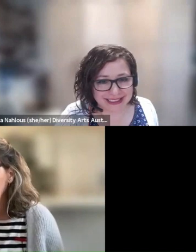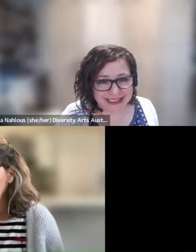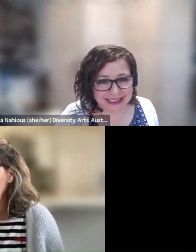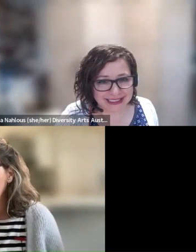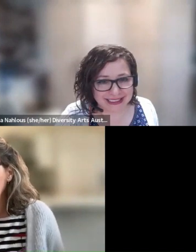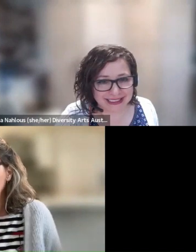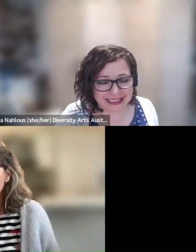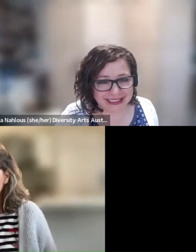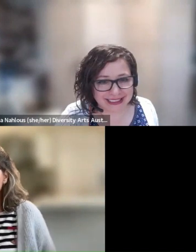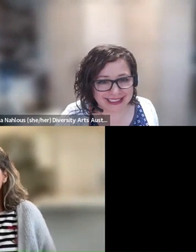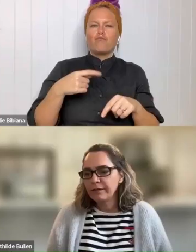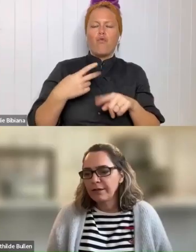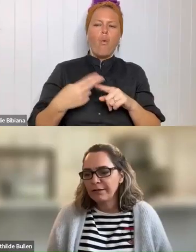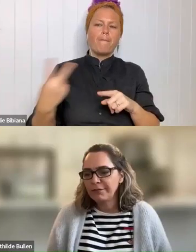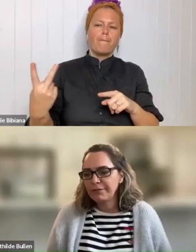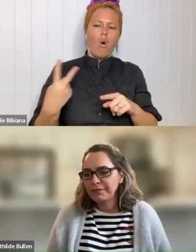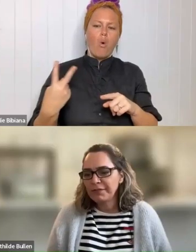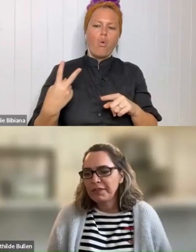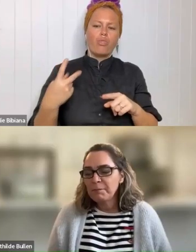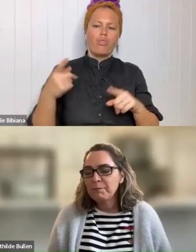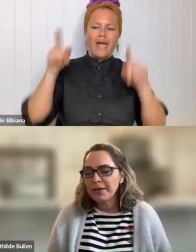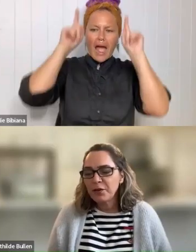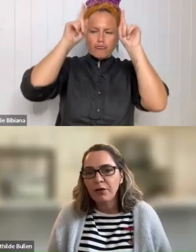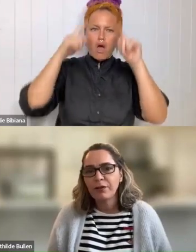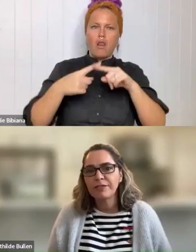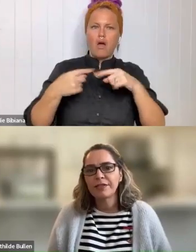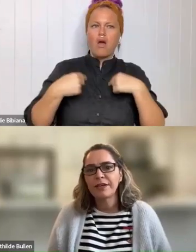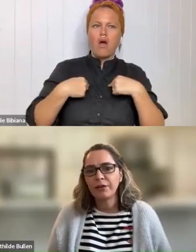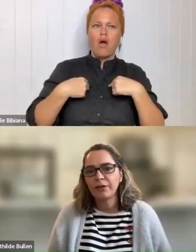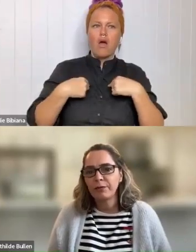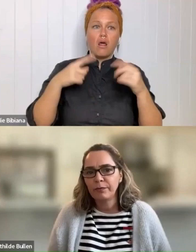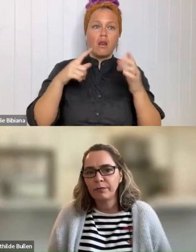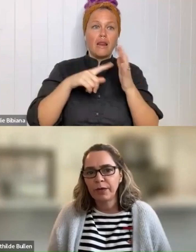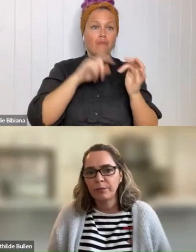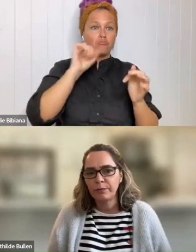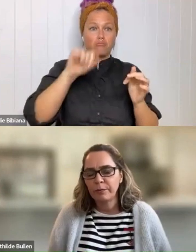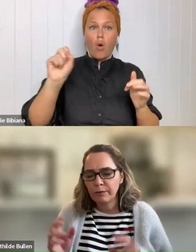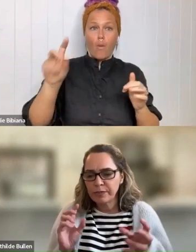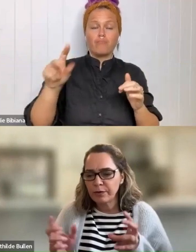Caroline and I. Okay. Both of you. Because I know when we sort